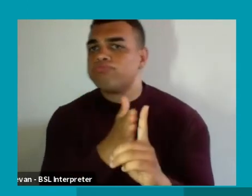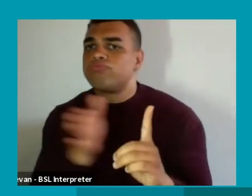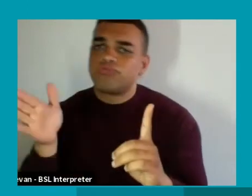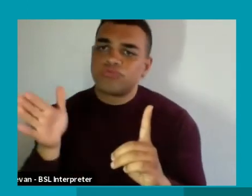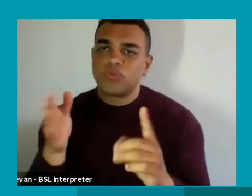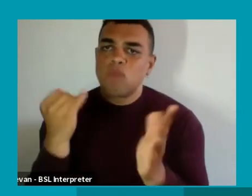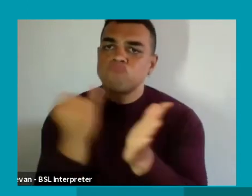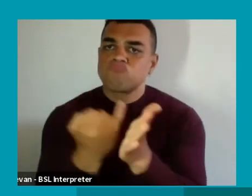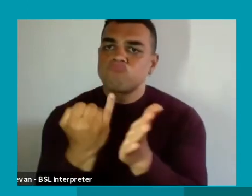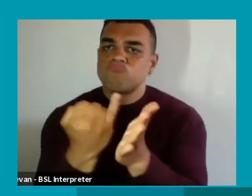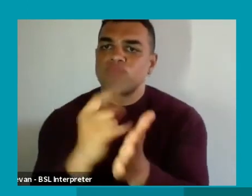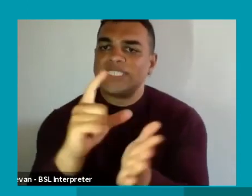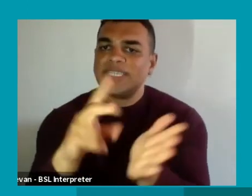it might be available there for you.